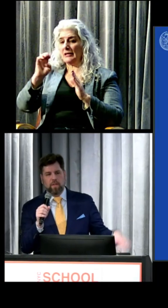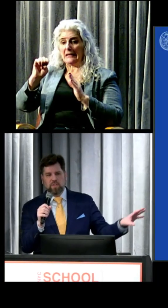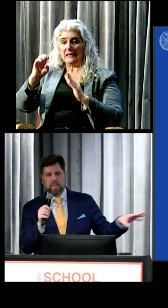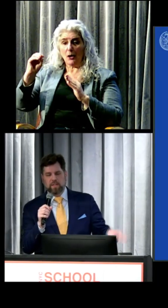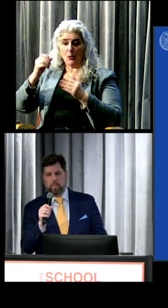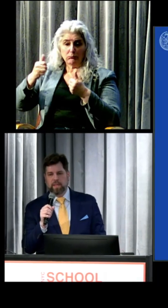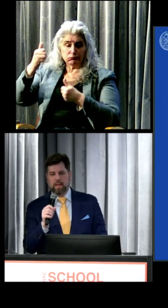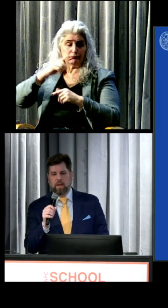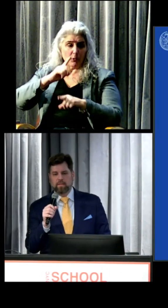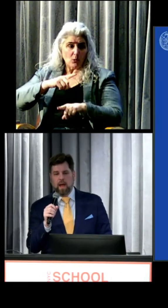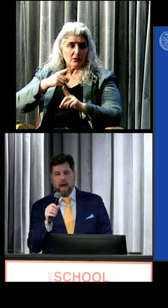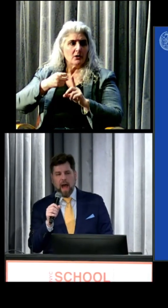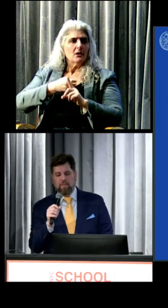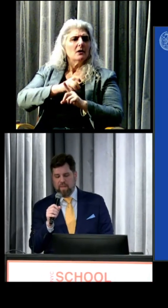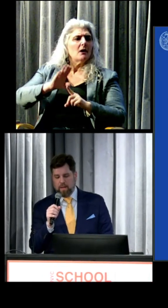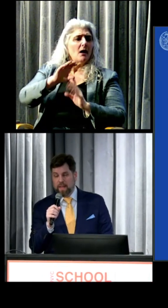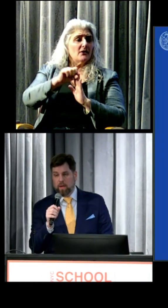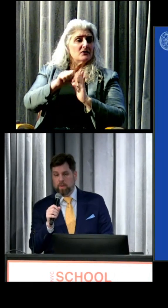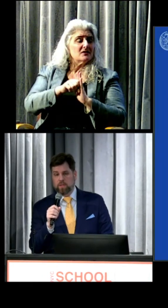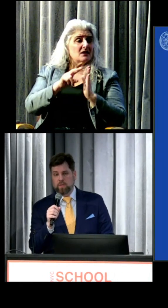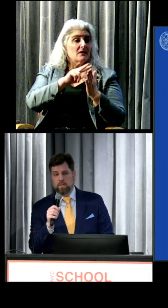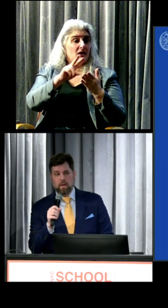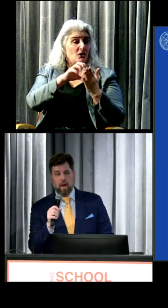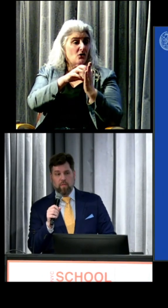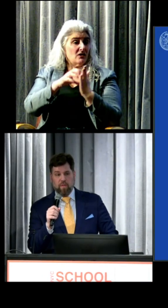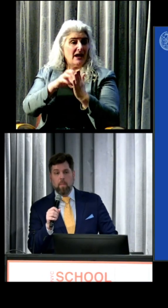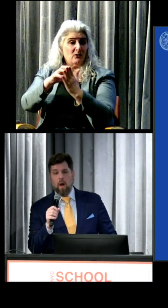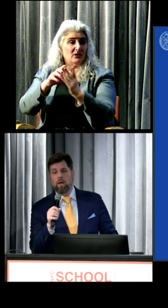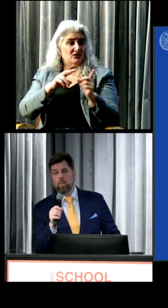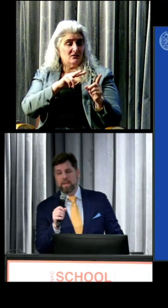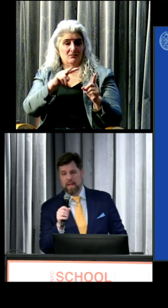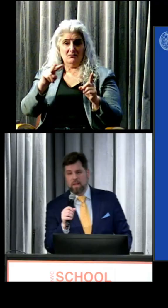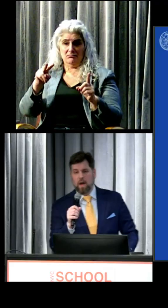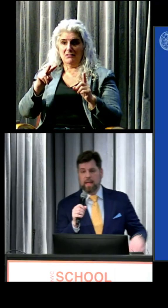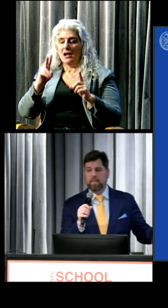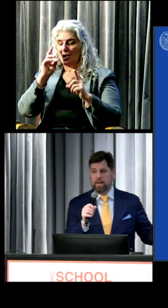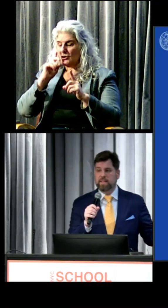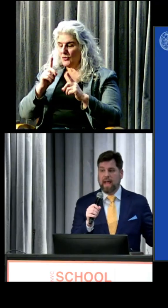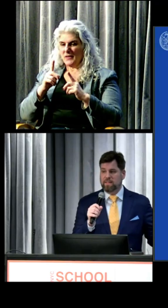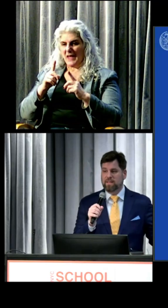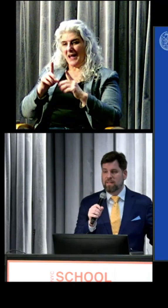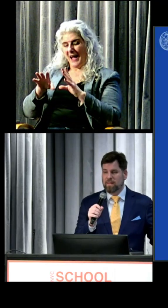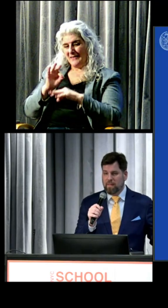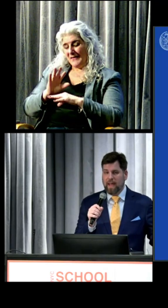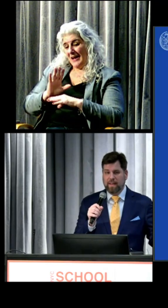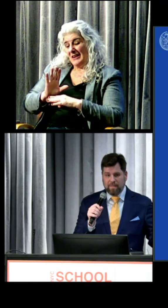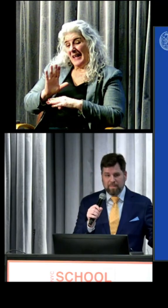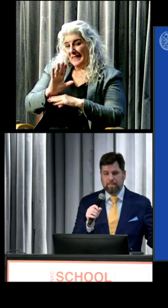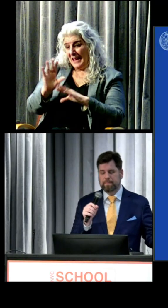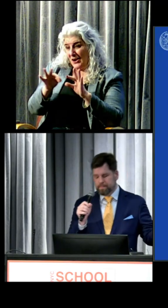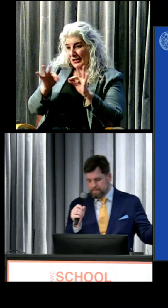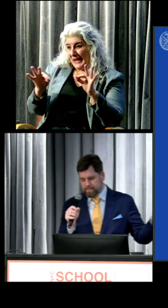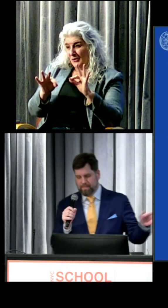Every neighborhood has a different starting point, a different baseline, that's based on real and actual data.